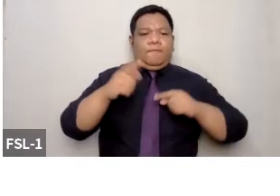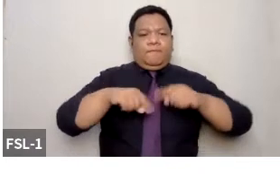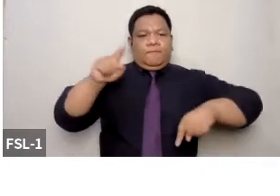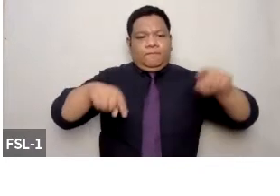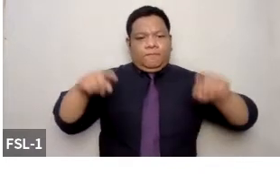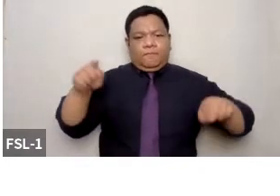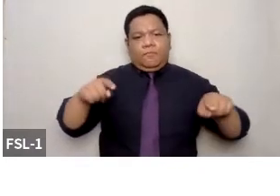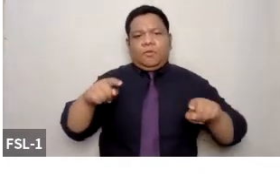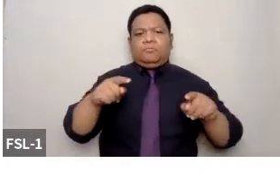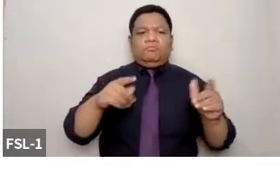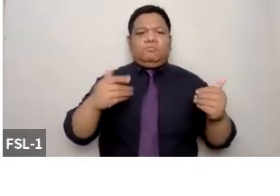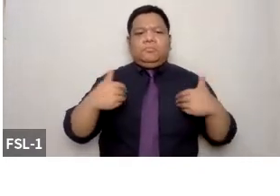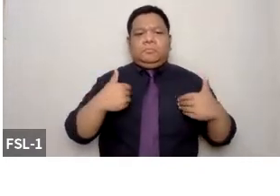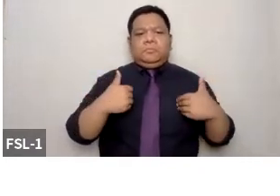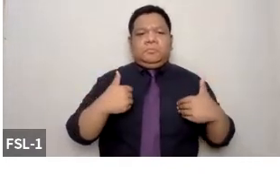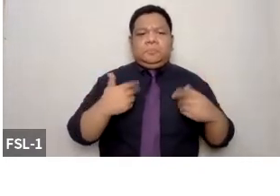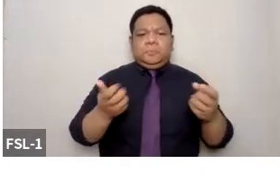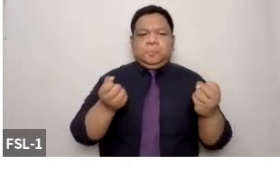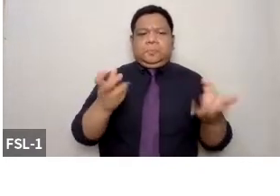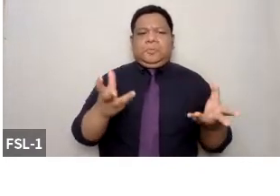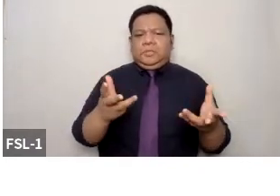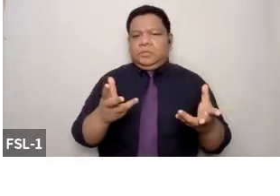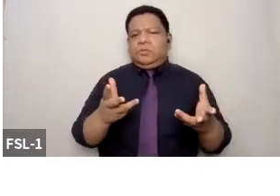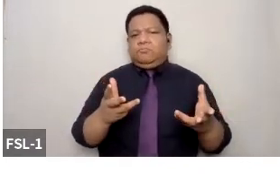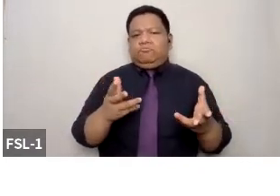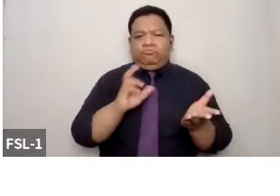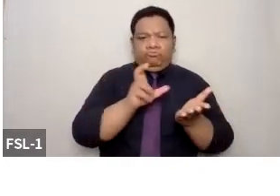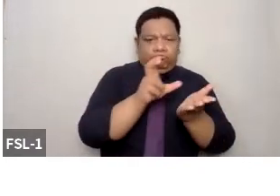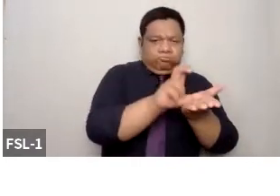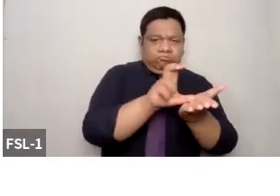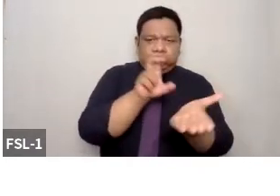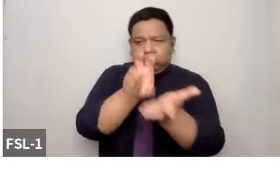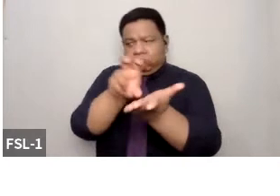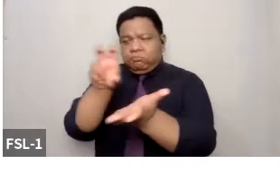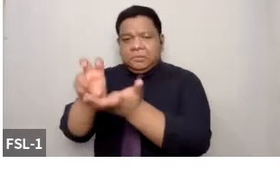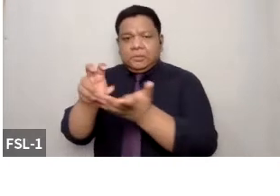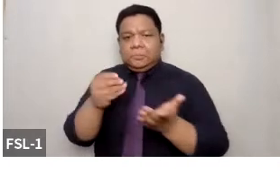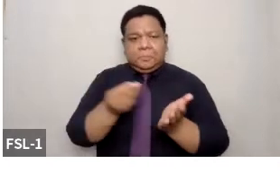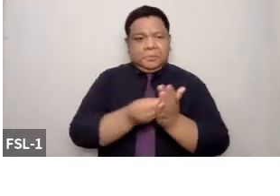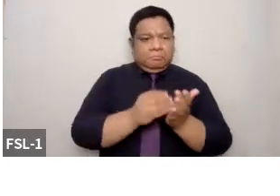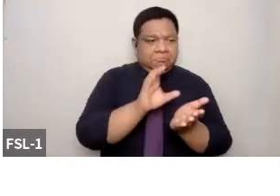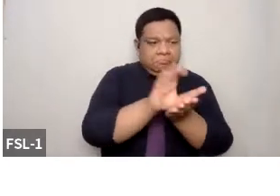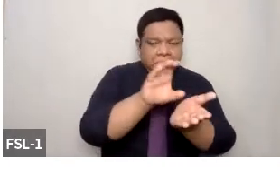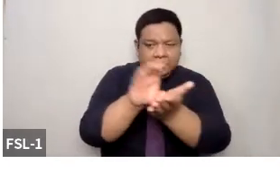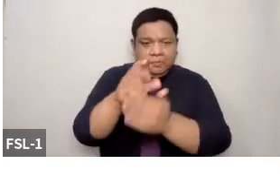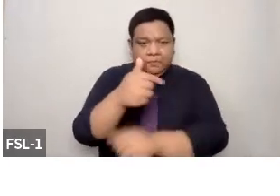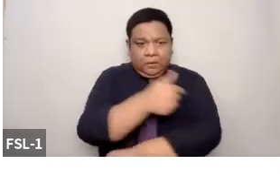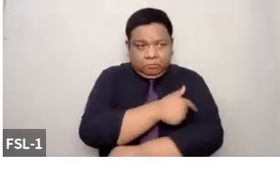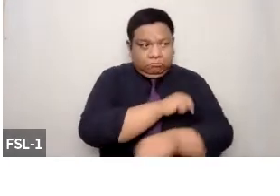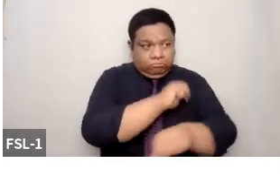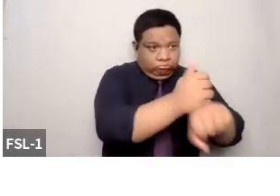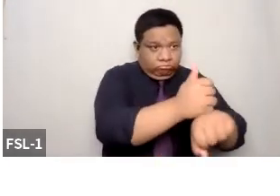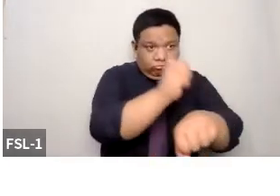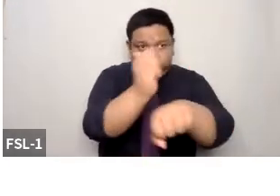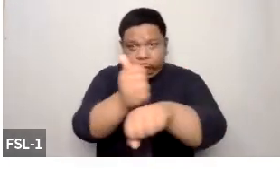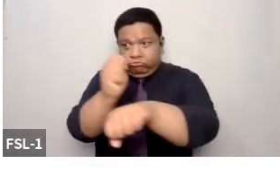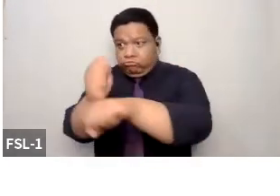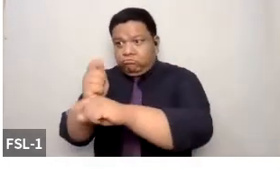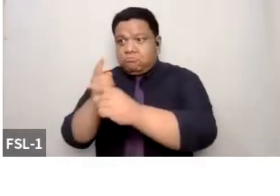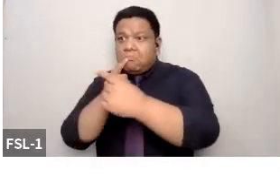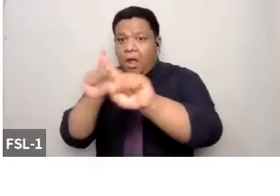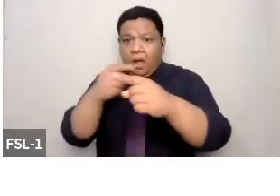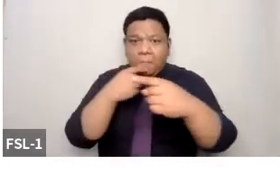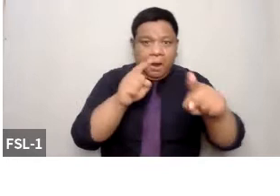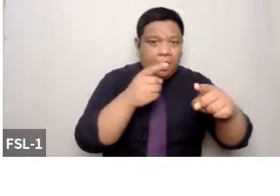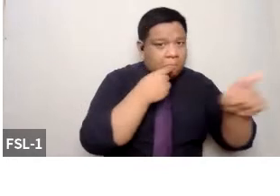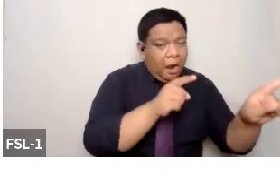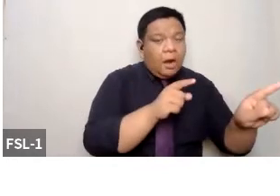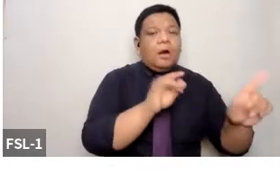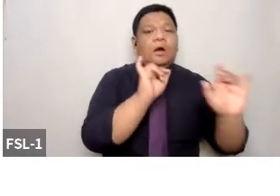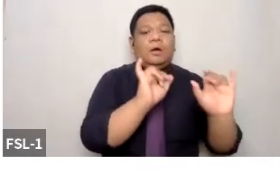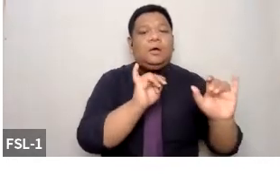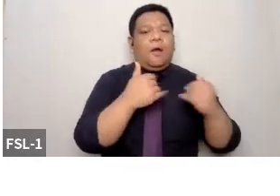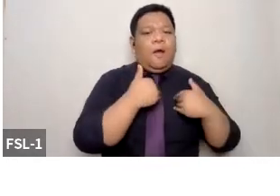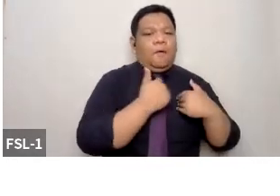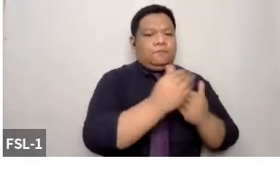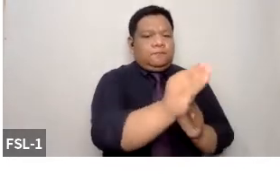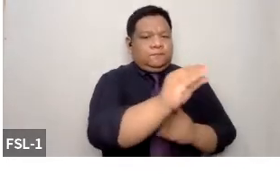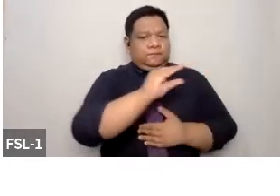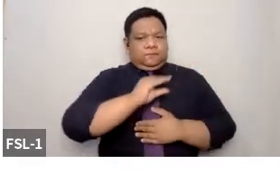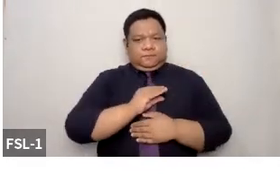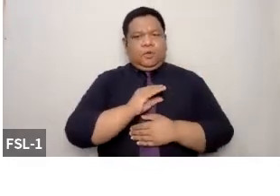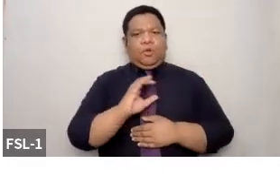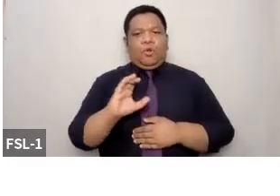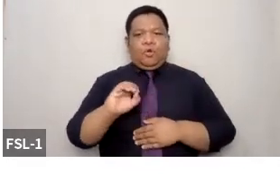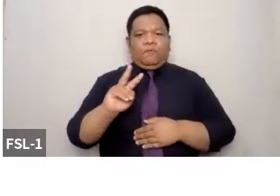So they invested in different vaccine developments so that once they are developed and become successful, Covax will have a fair share of these vaccines.